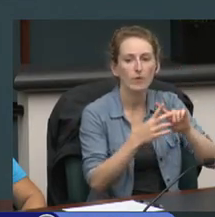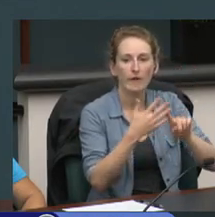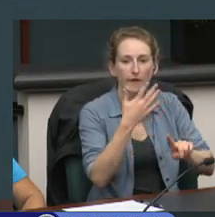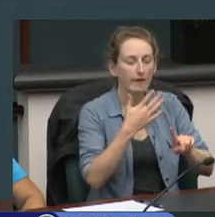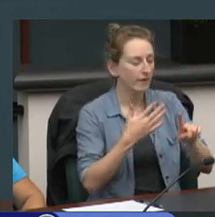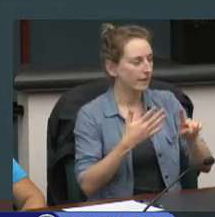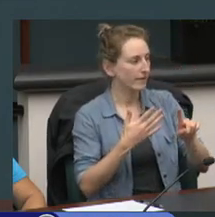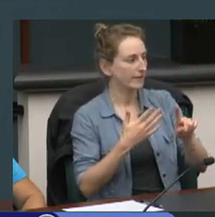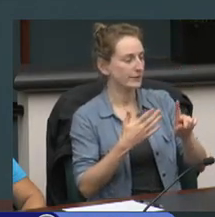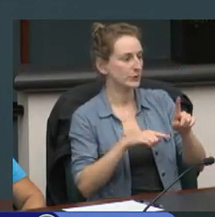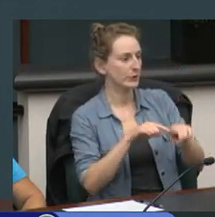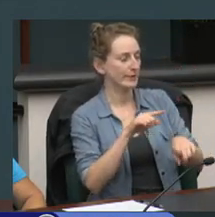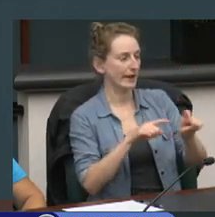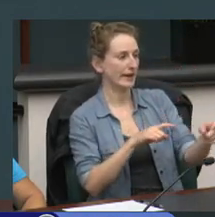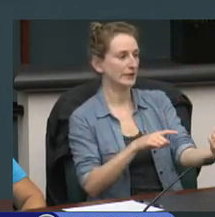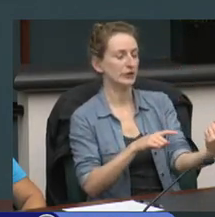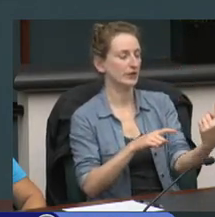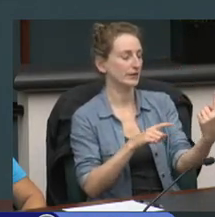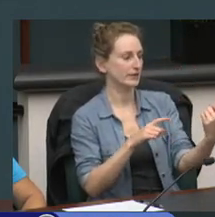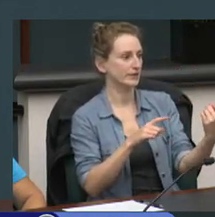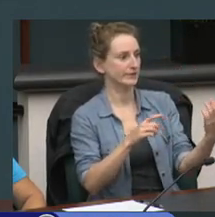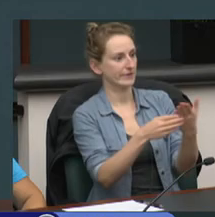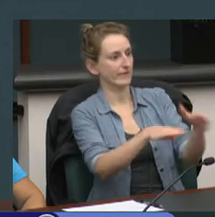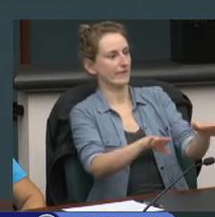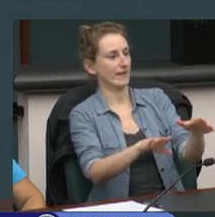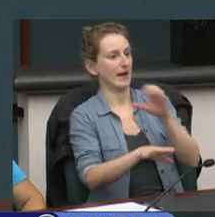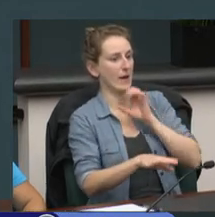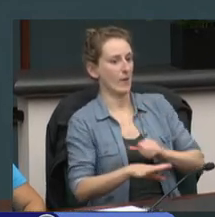built for condos and I think councilmember Volans question was about